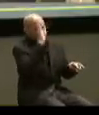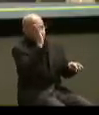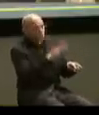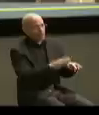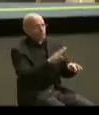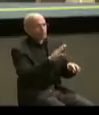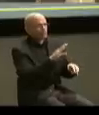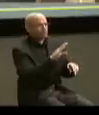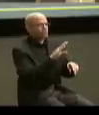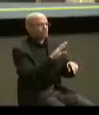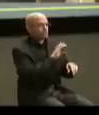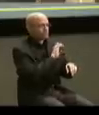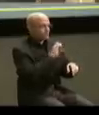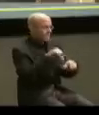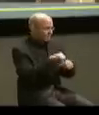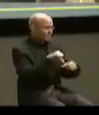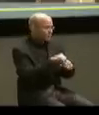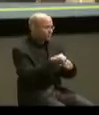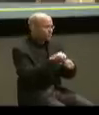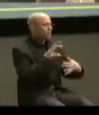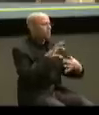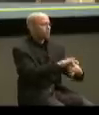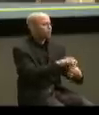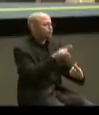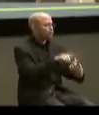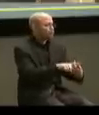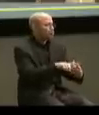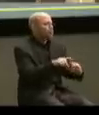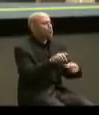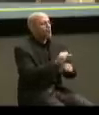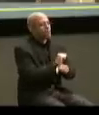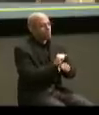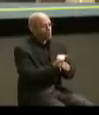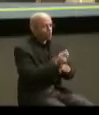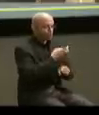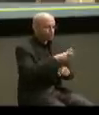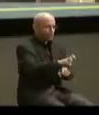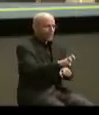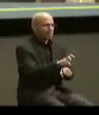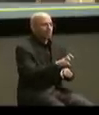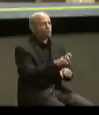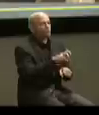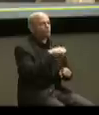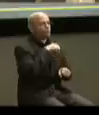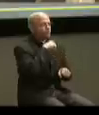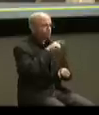WE OWN, ALSO LOOKING AT INDIRECT EMISSION EMISSIONS, THOSE RELATED TO EMPLOYEE TRAVEL, TO LANDFILL